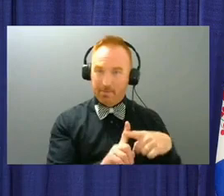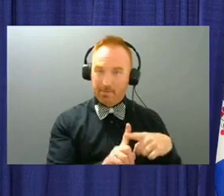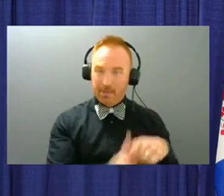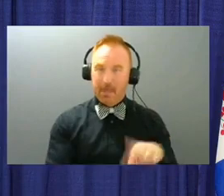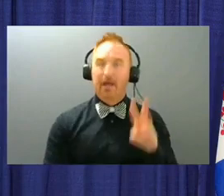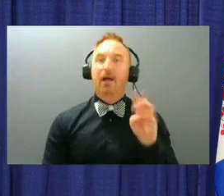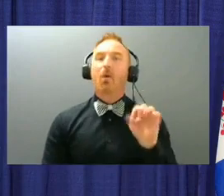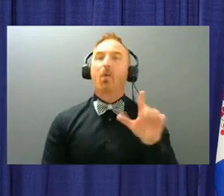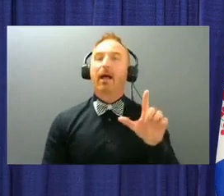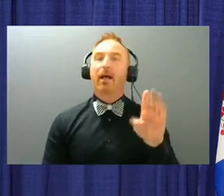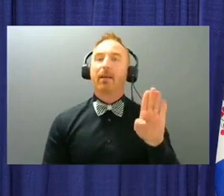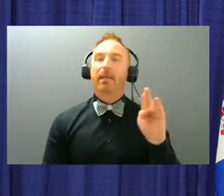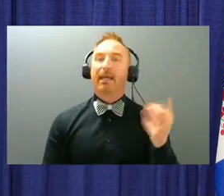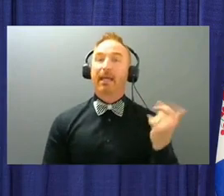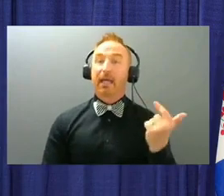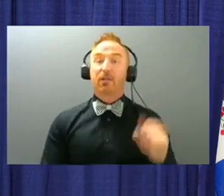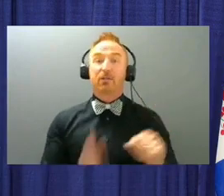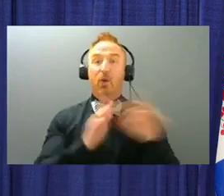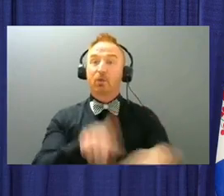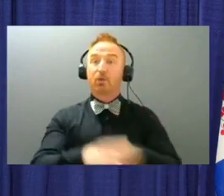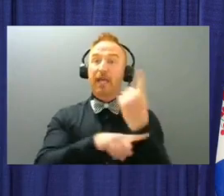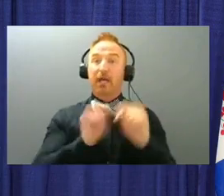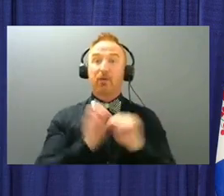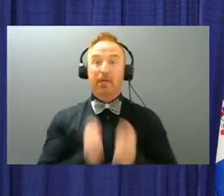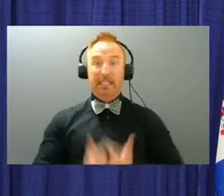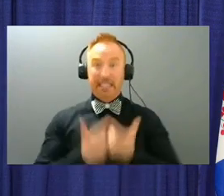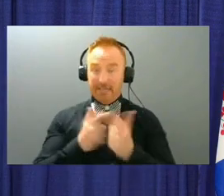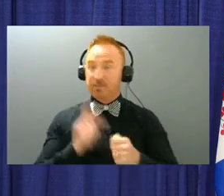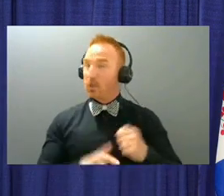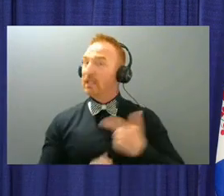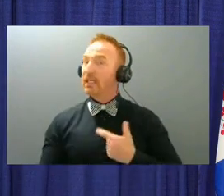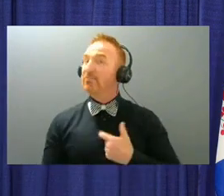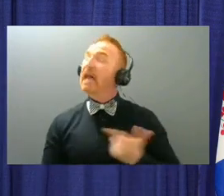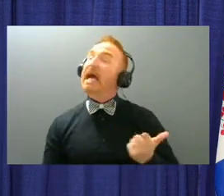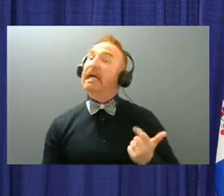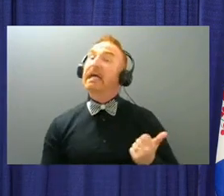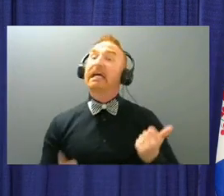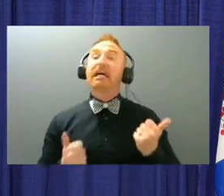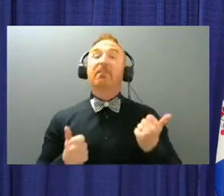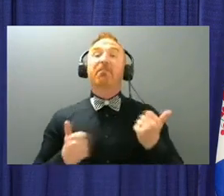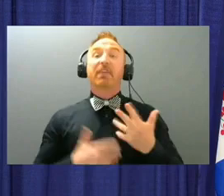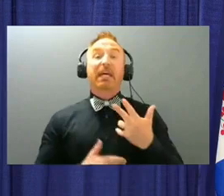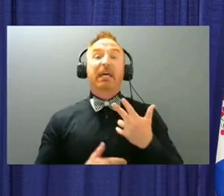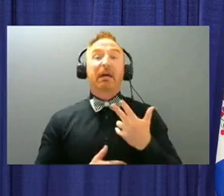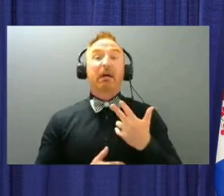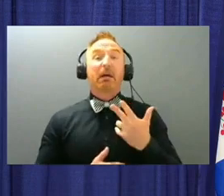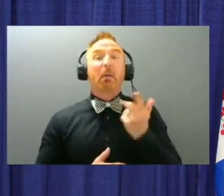So while today we may need to live with a little fear and a lot of uncertainty, we have to